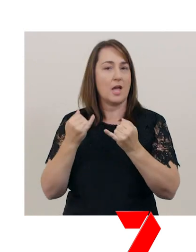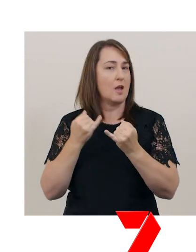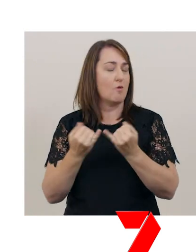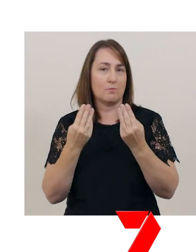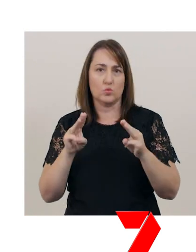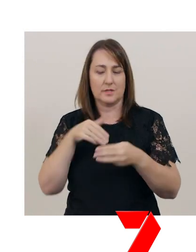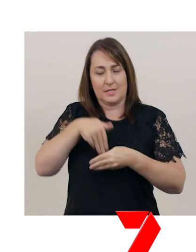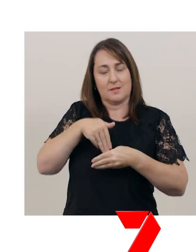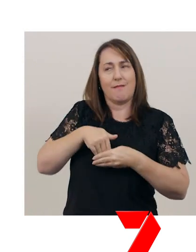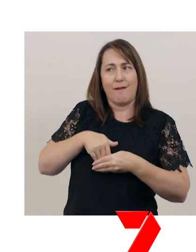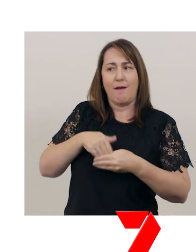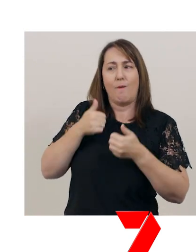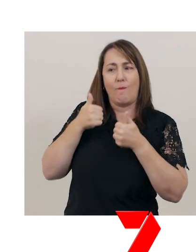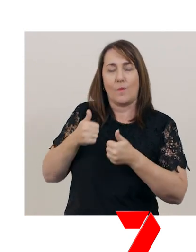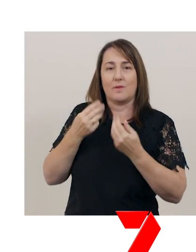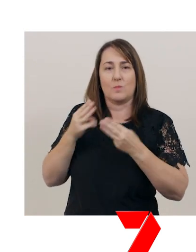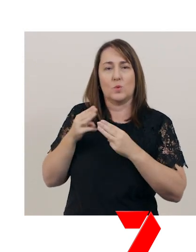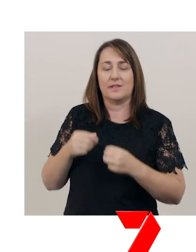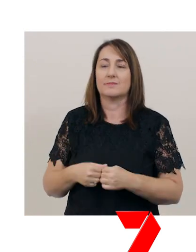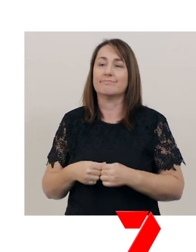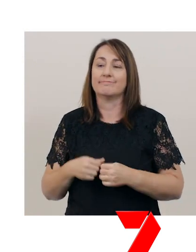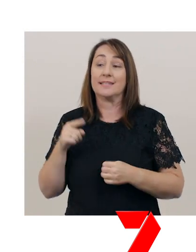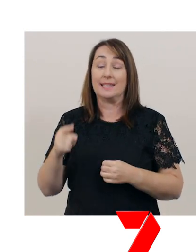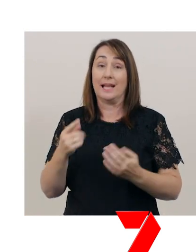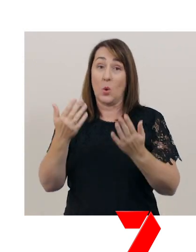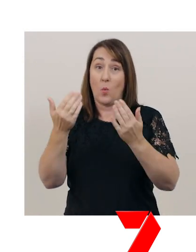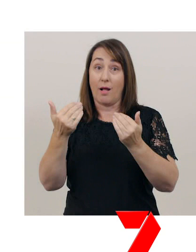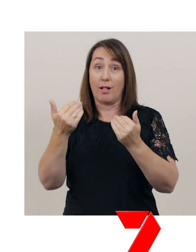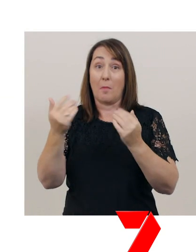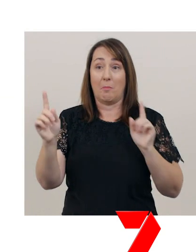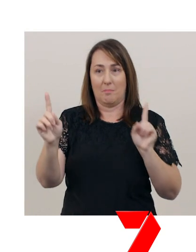He welcomed Herb with outstretched arms.